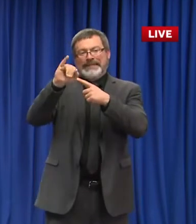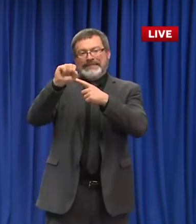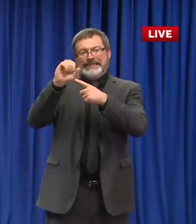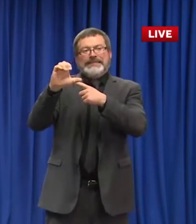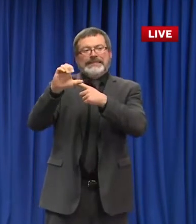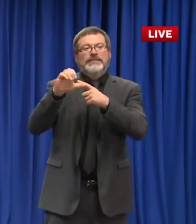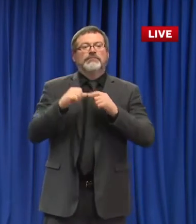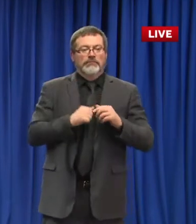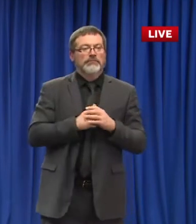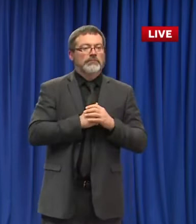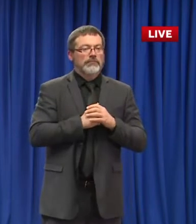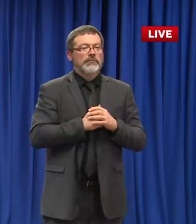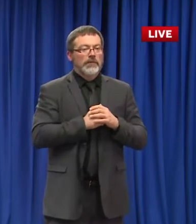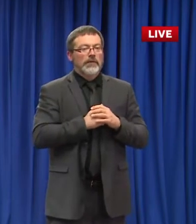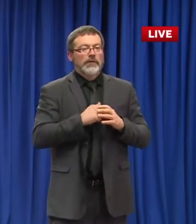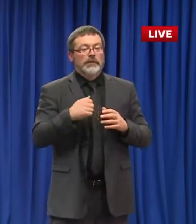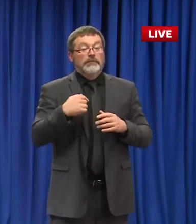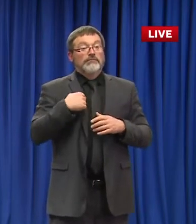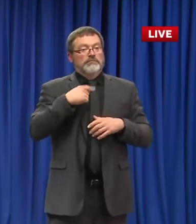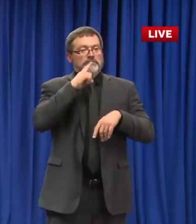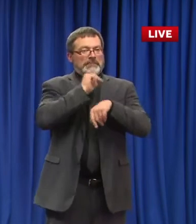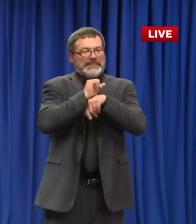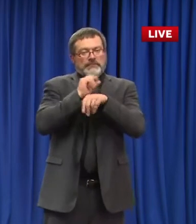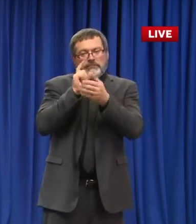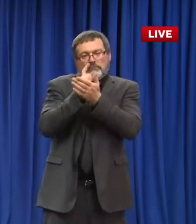SYNDROME IN CHILDREN AS I’M SURE MANY OF YOU ARE AWARE.